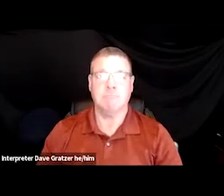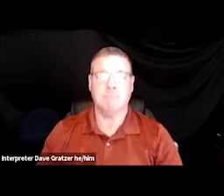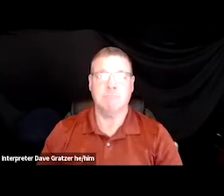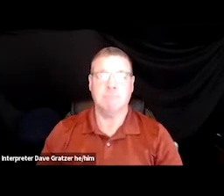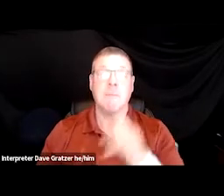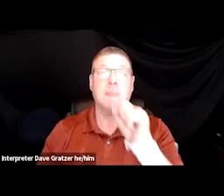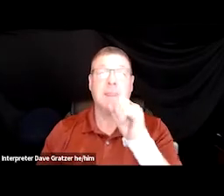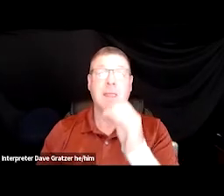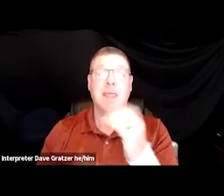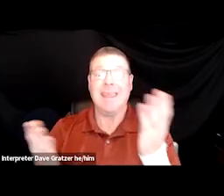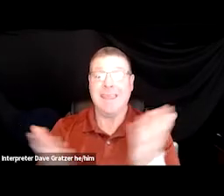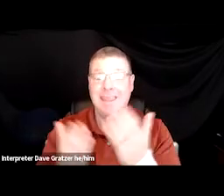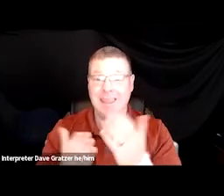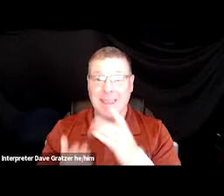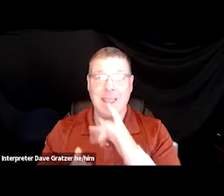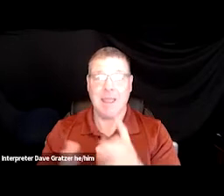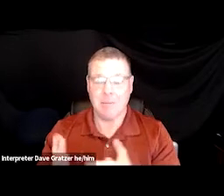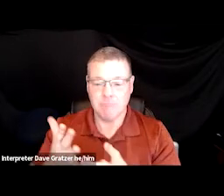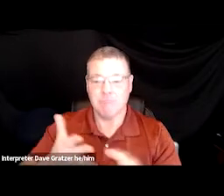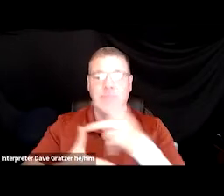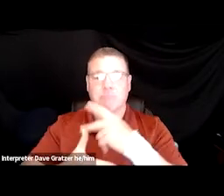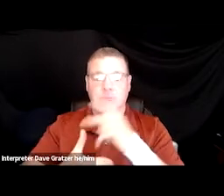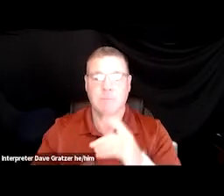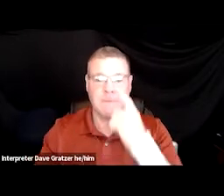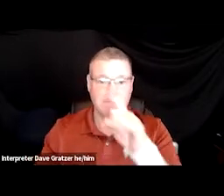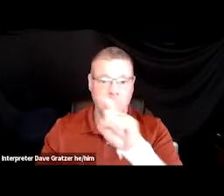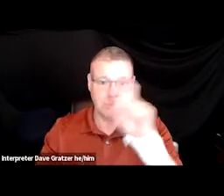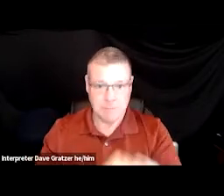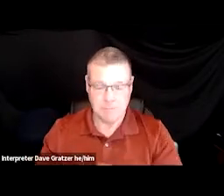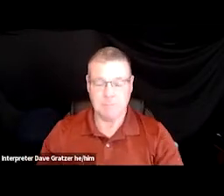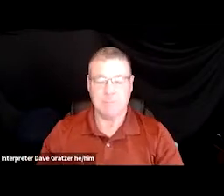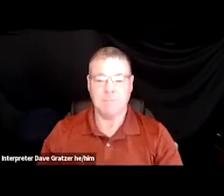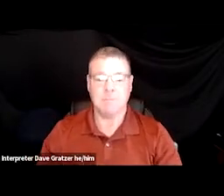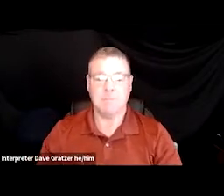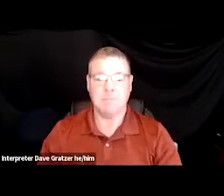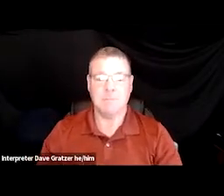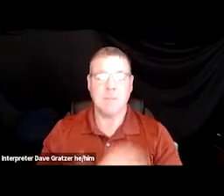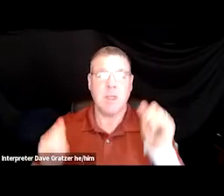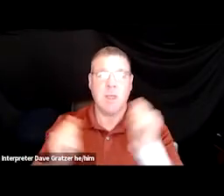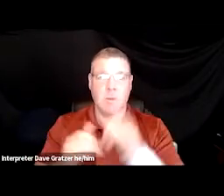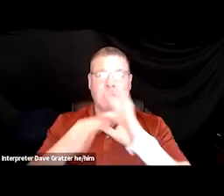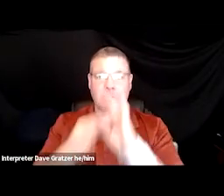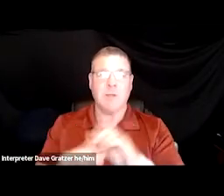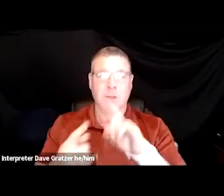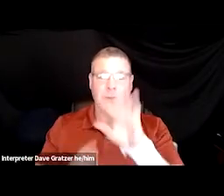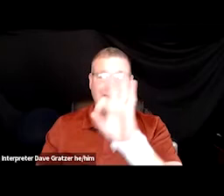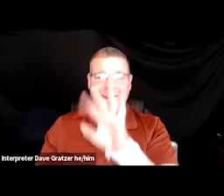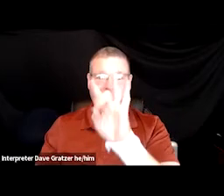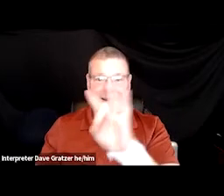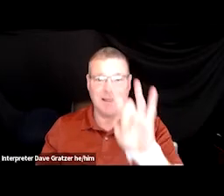And so here are just some priorities for Texas with regard to 988 implementation.